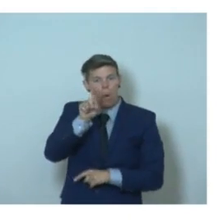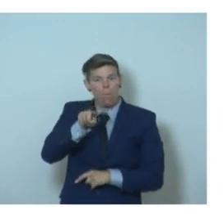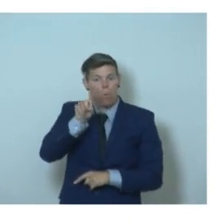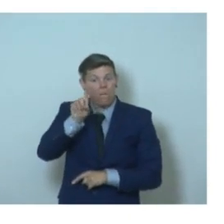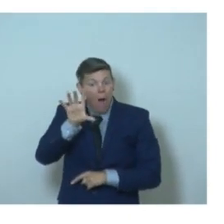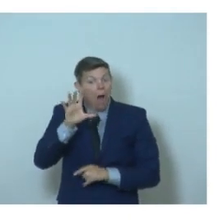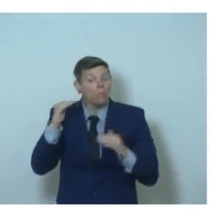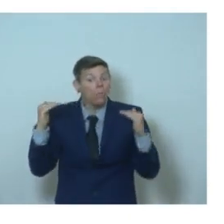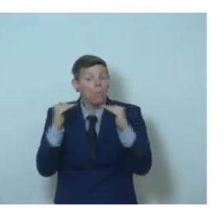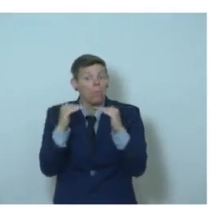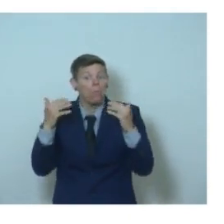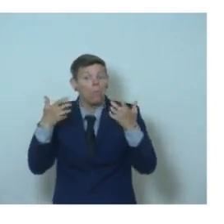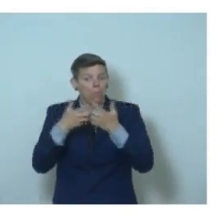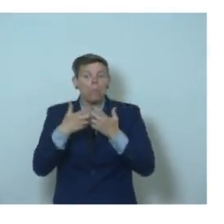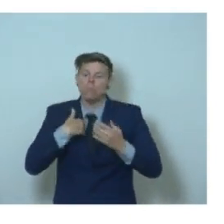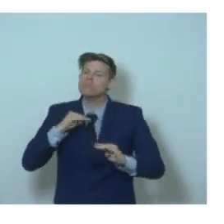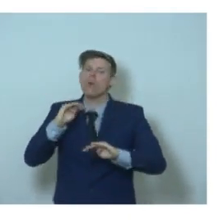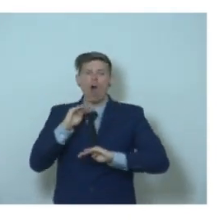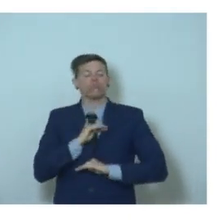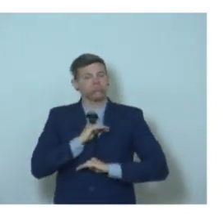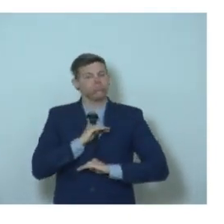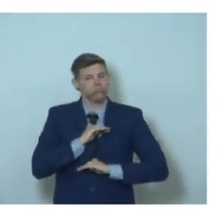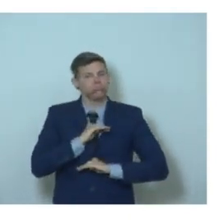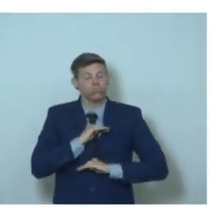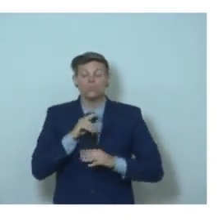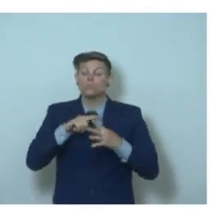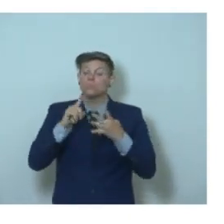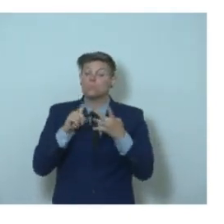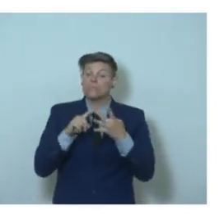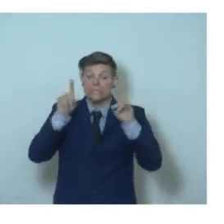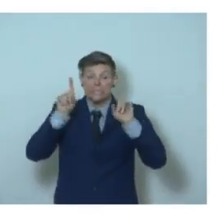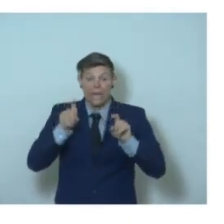WE WERE AT ONE POINT ONE WITH A TARGET OF 1.15.